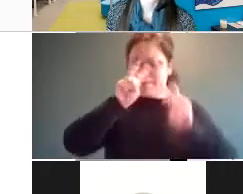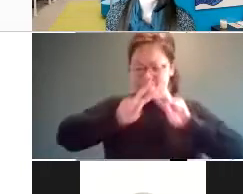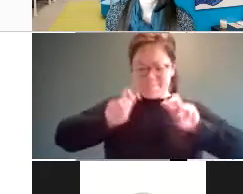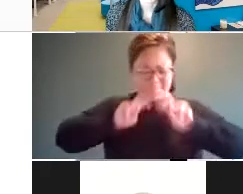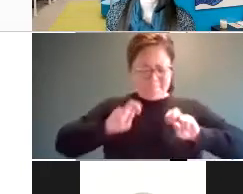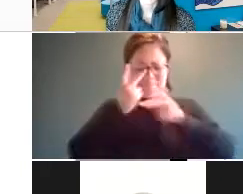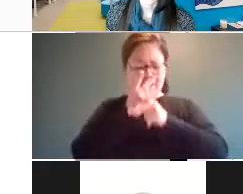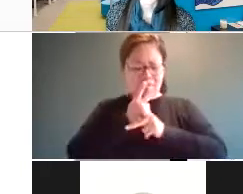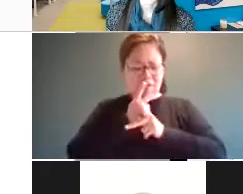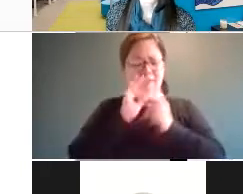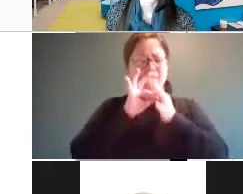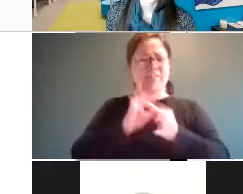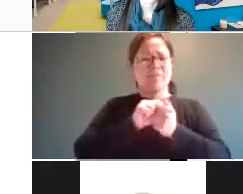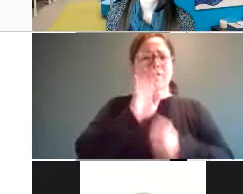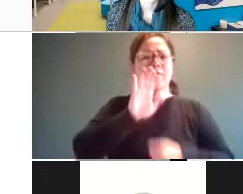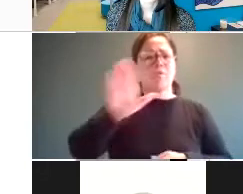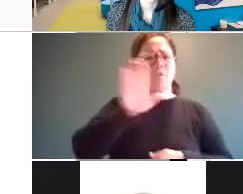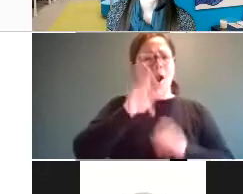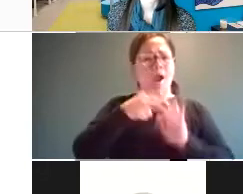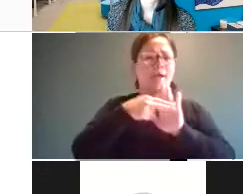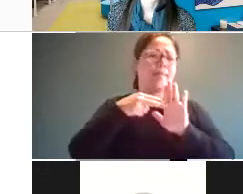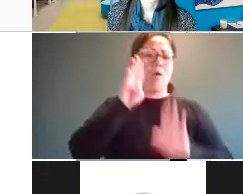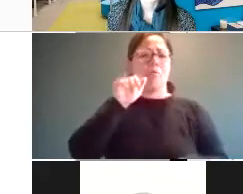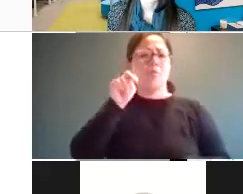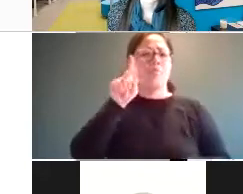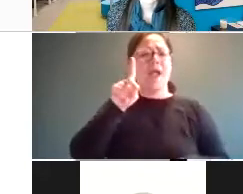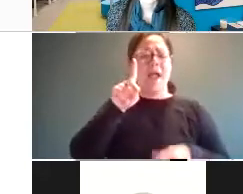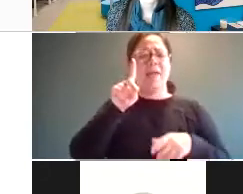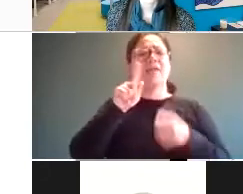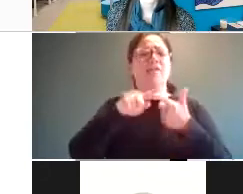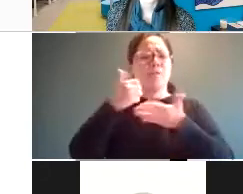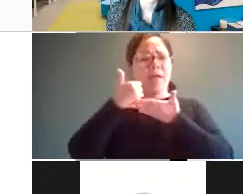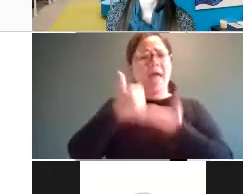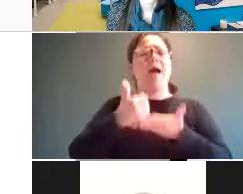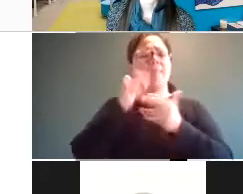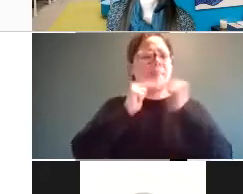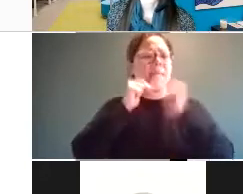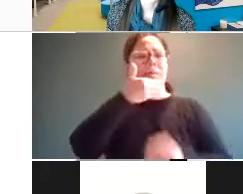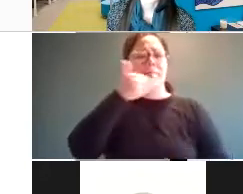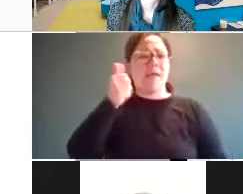regarding your brand in order to build out a really deep guide to ensure that consistency.